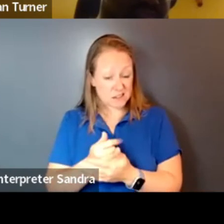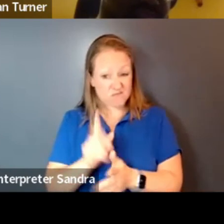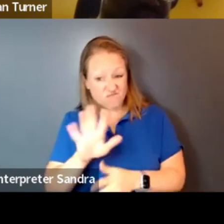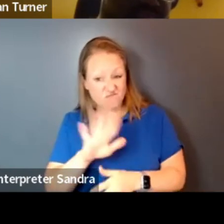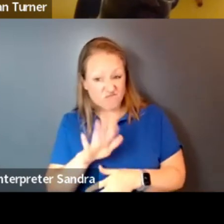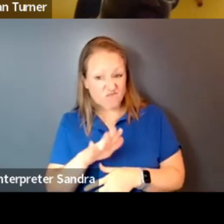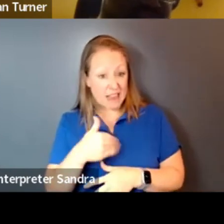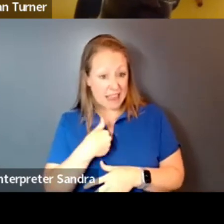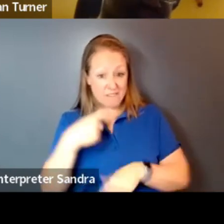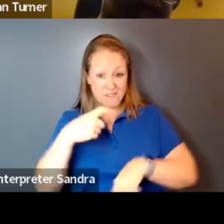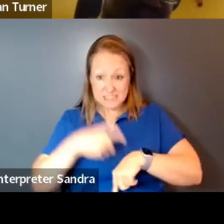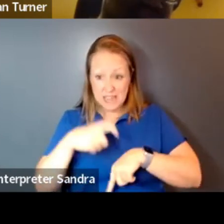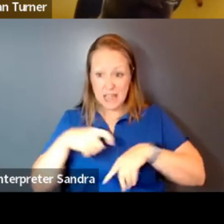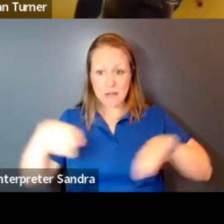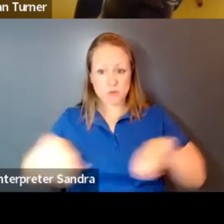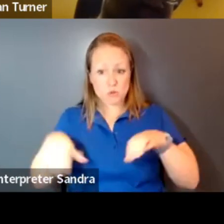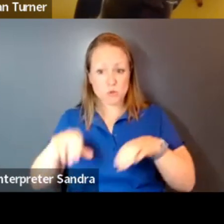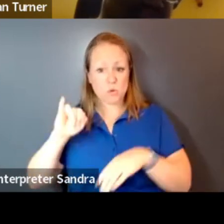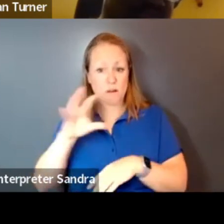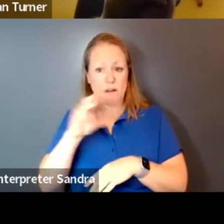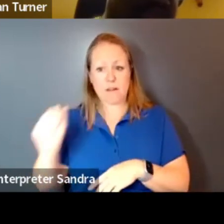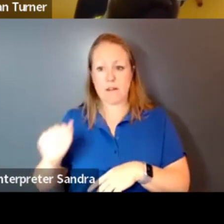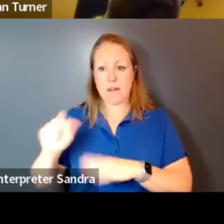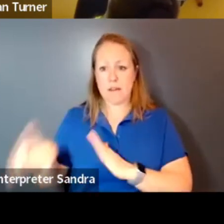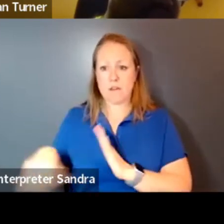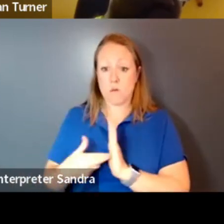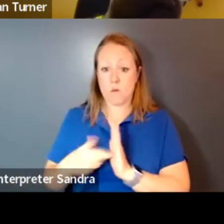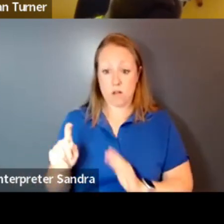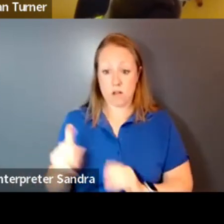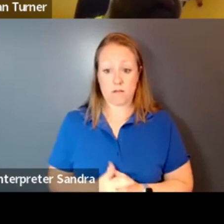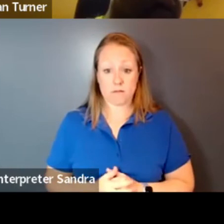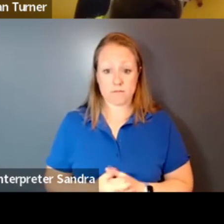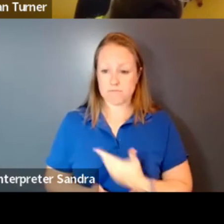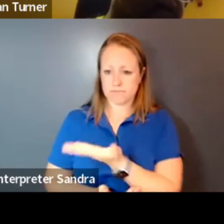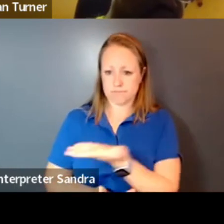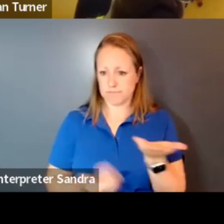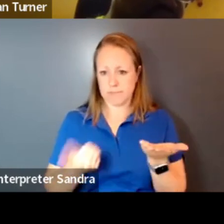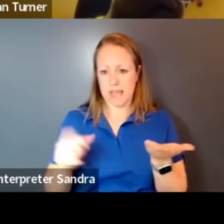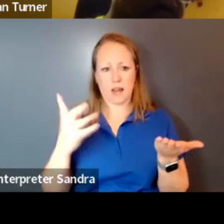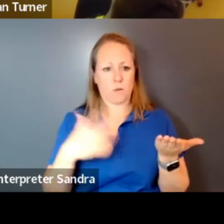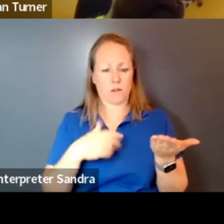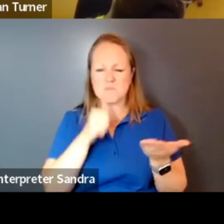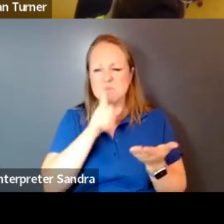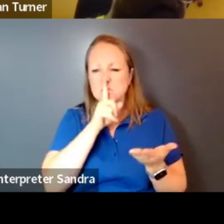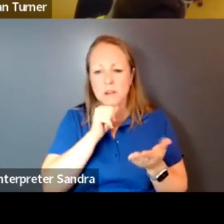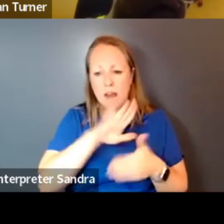ion a role? Just anyone who'd like you don't have to respond to that. anyone who'd like to,